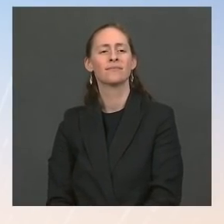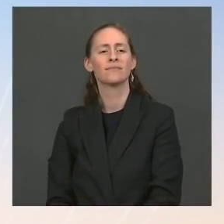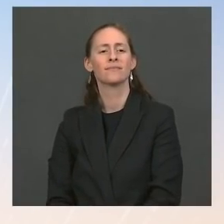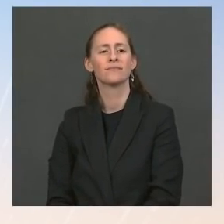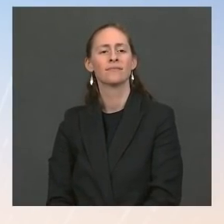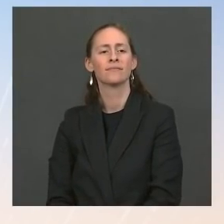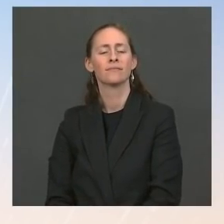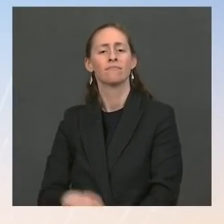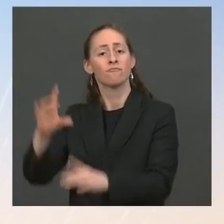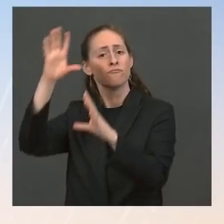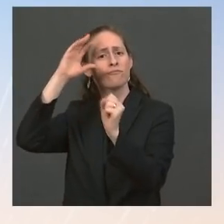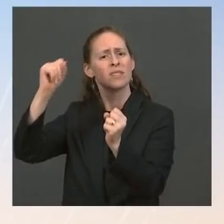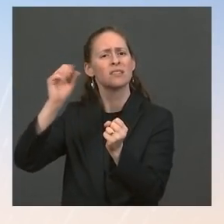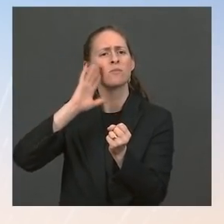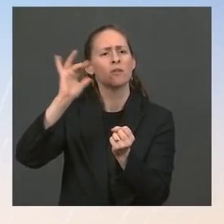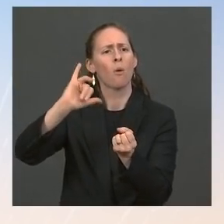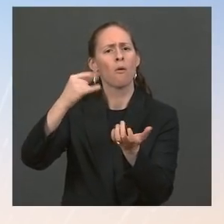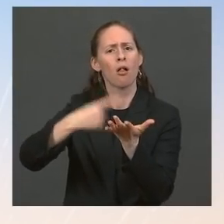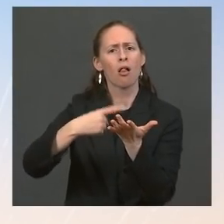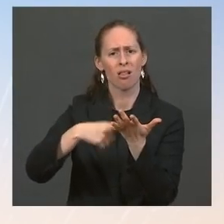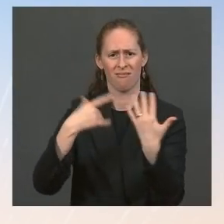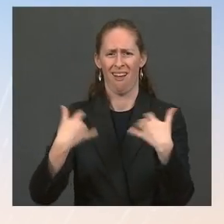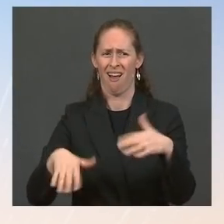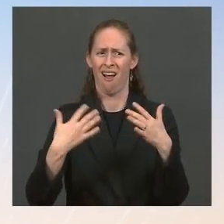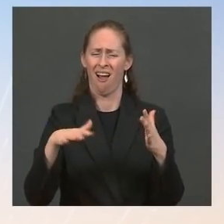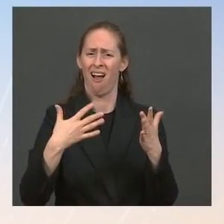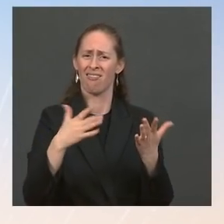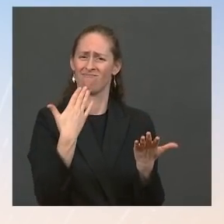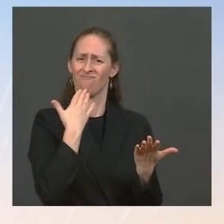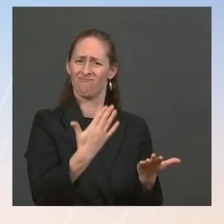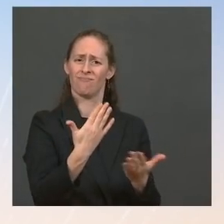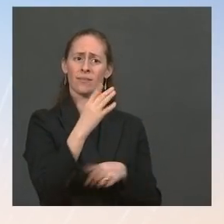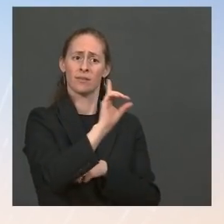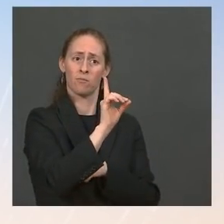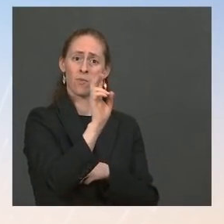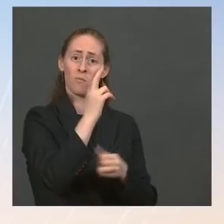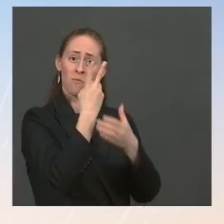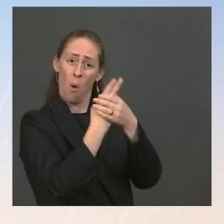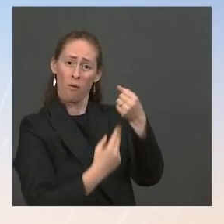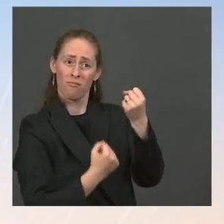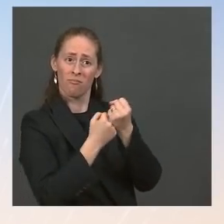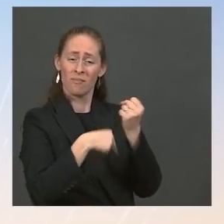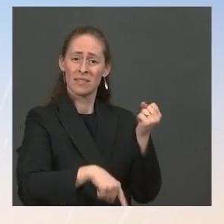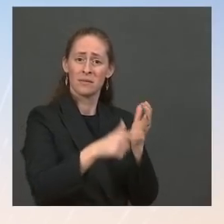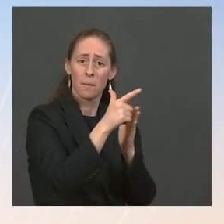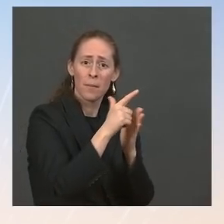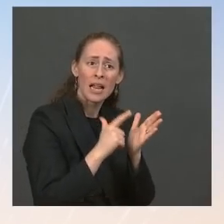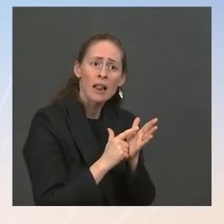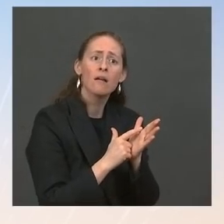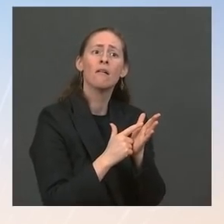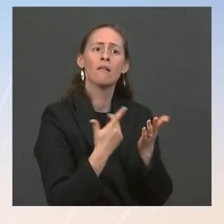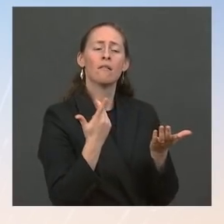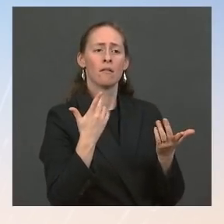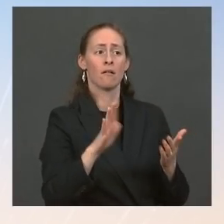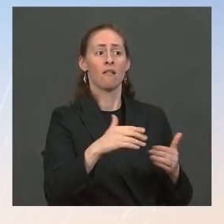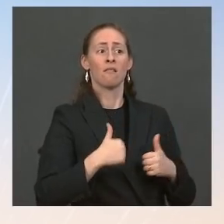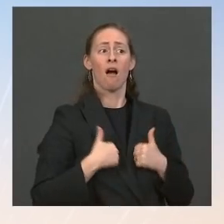the Bipartisan Infrastructure Plan, will impact people's everyday lives. You'll hear him convey that America is moving and life